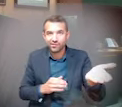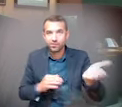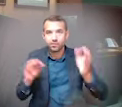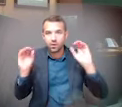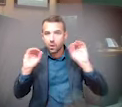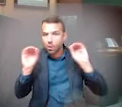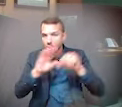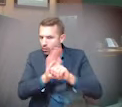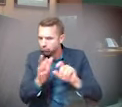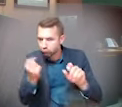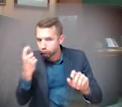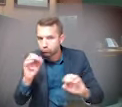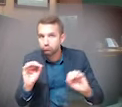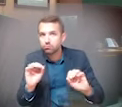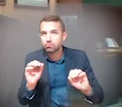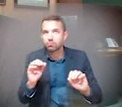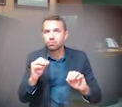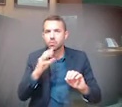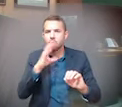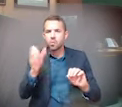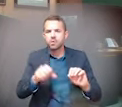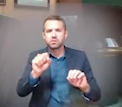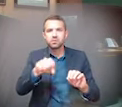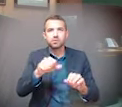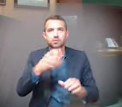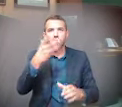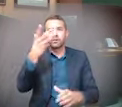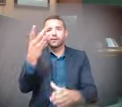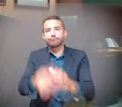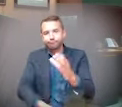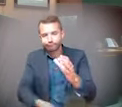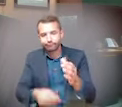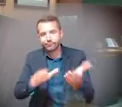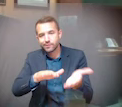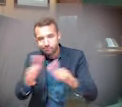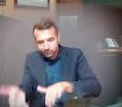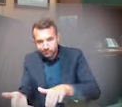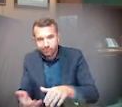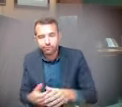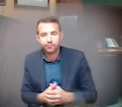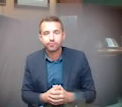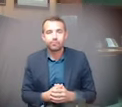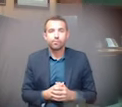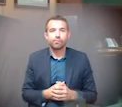And at the end of 2019, I, after employing